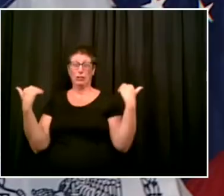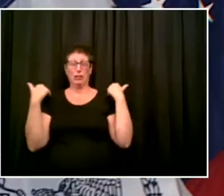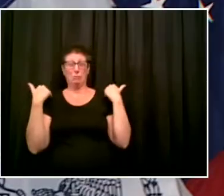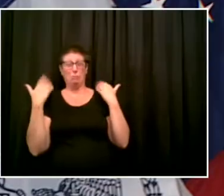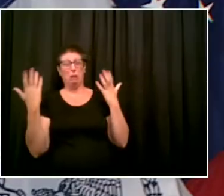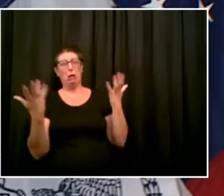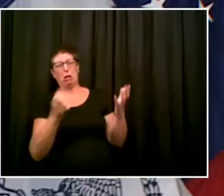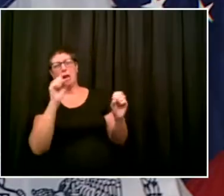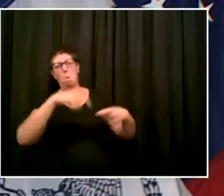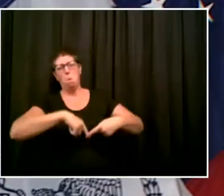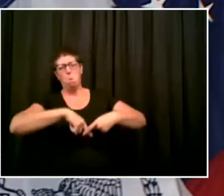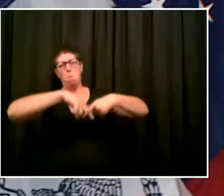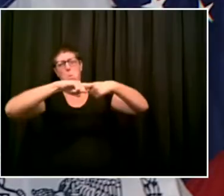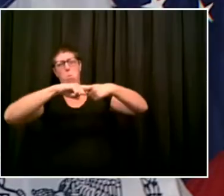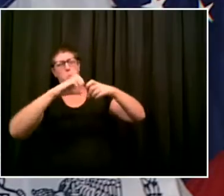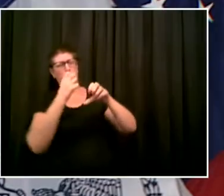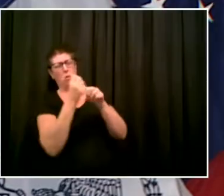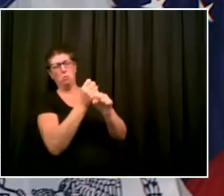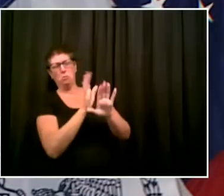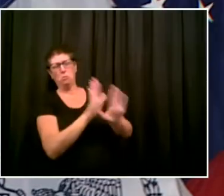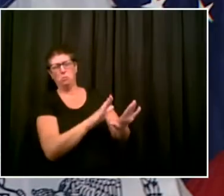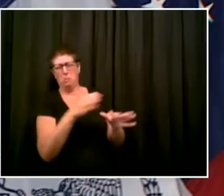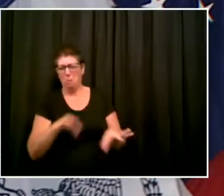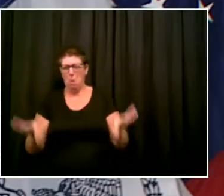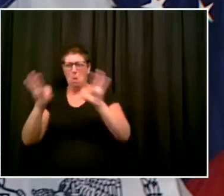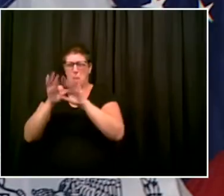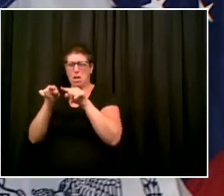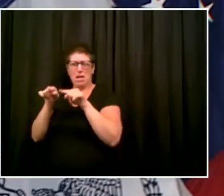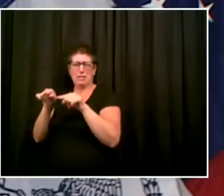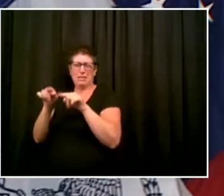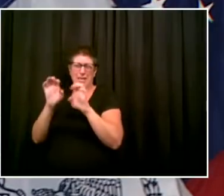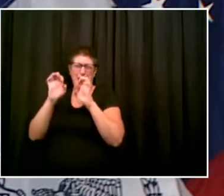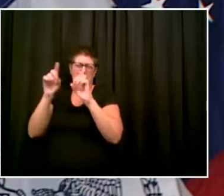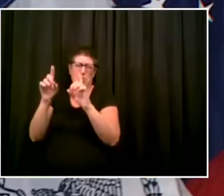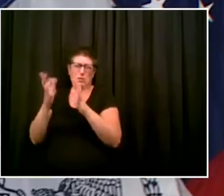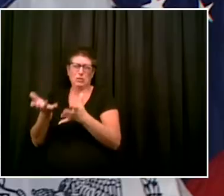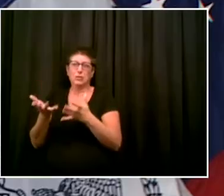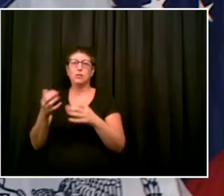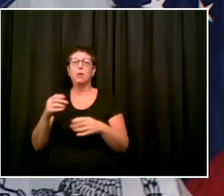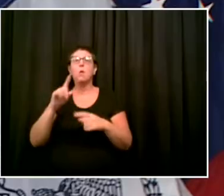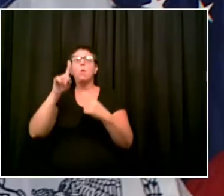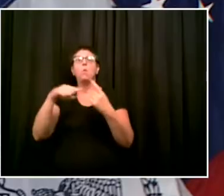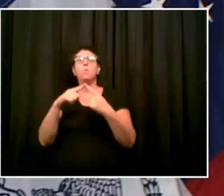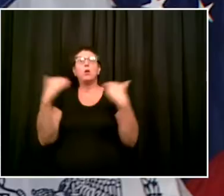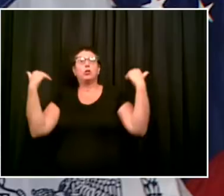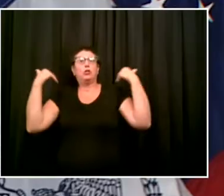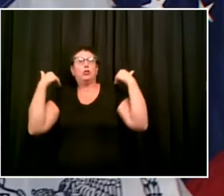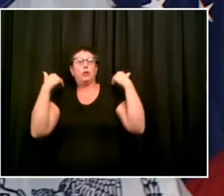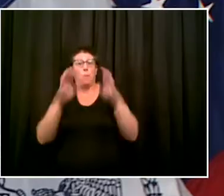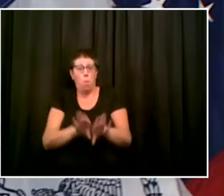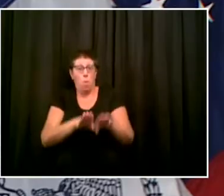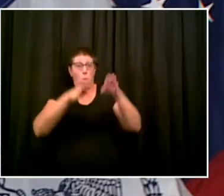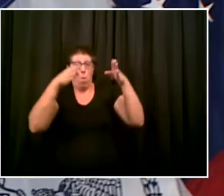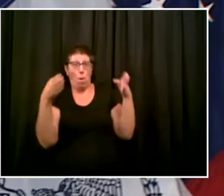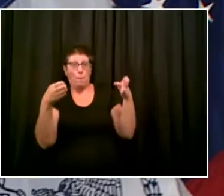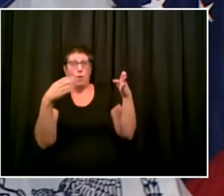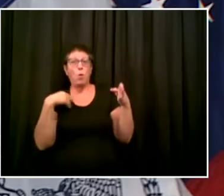INSPECTORS FIRST AND FOREMOST ON THOSE LOCATIONS. THERE ARE A LOT OF LOCATIONS. SO THE HEALTH